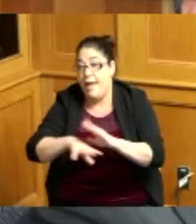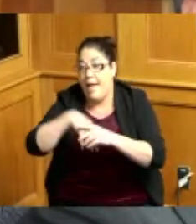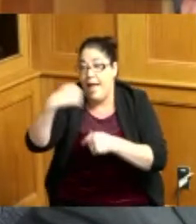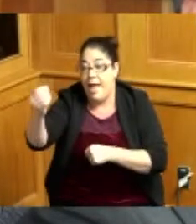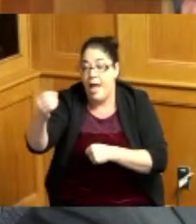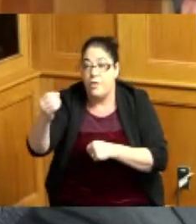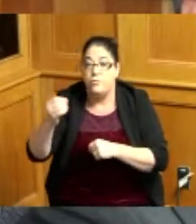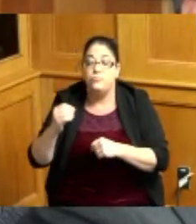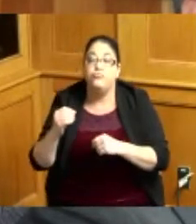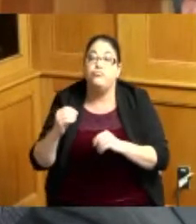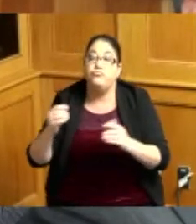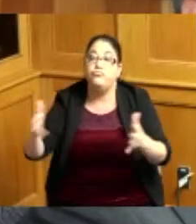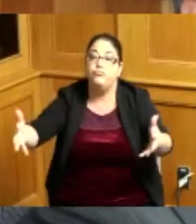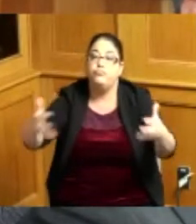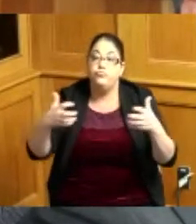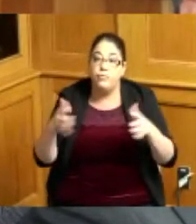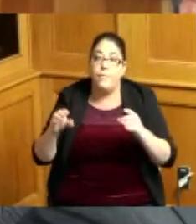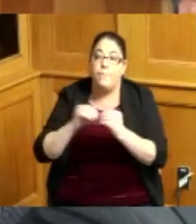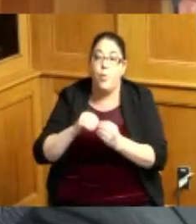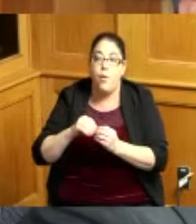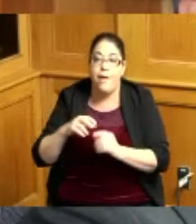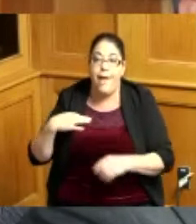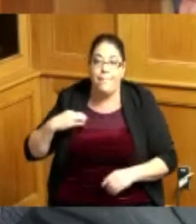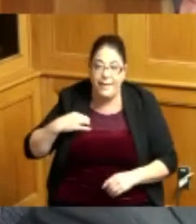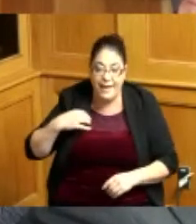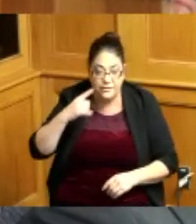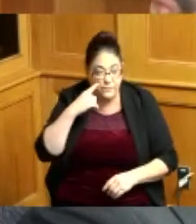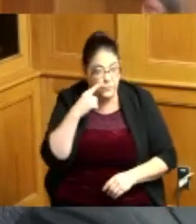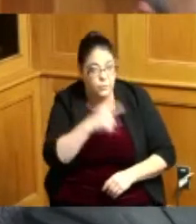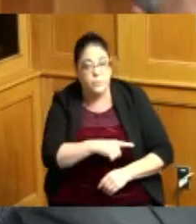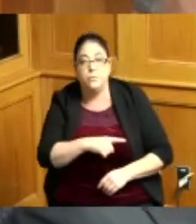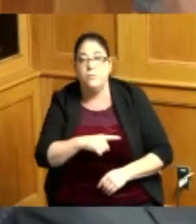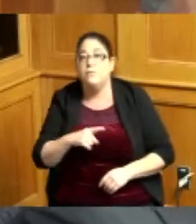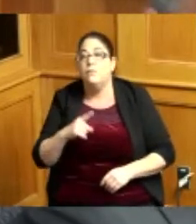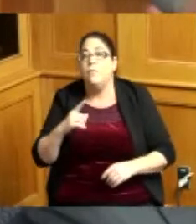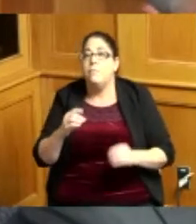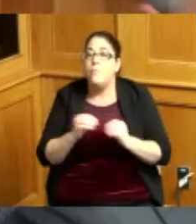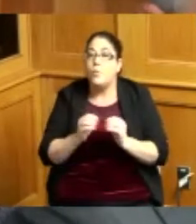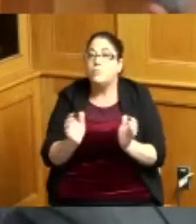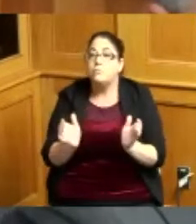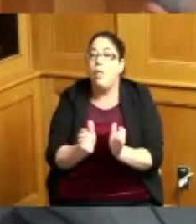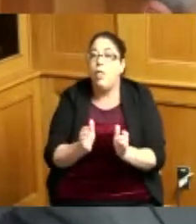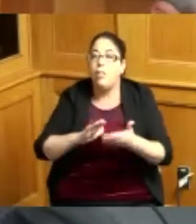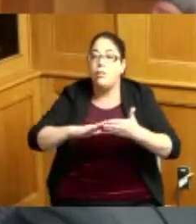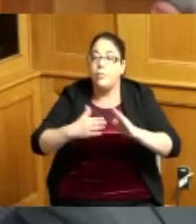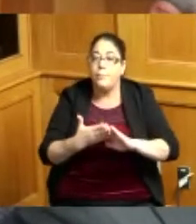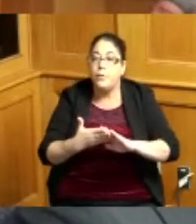go back out on the community you know the small community forums whether it's bricks and mortar